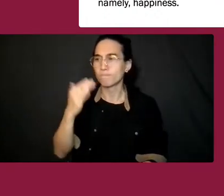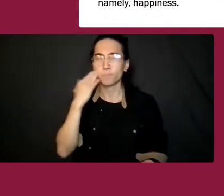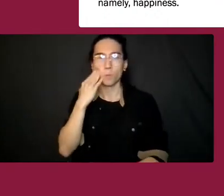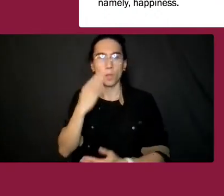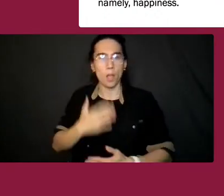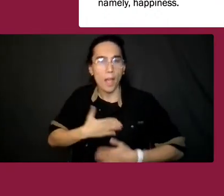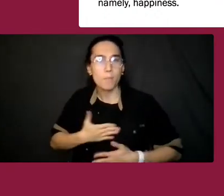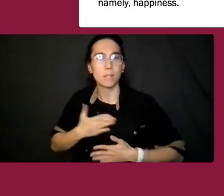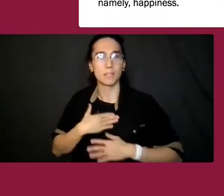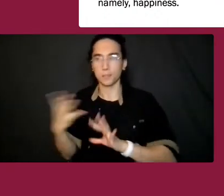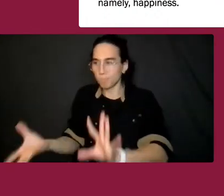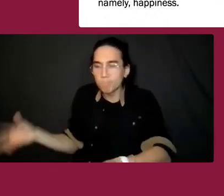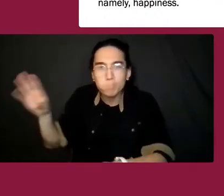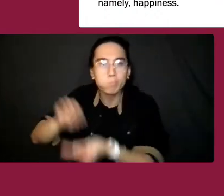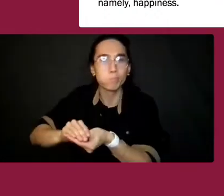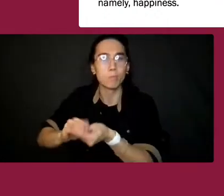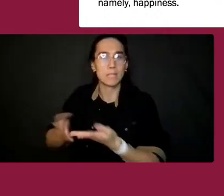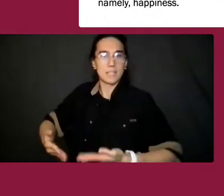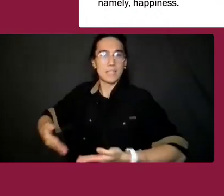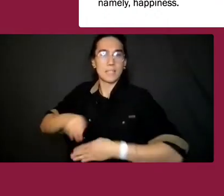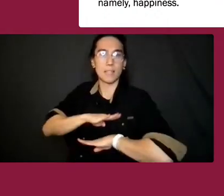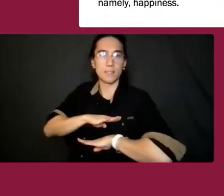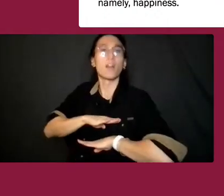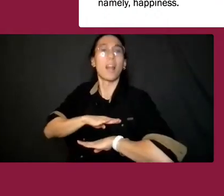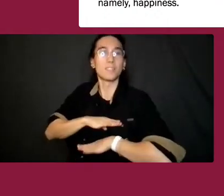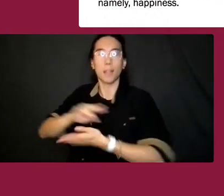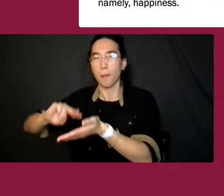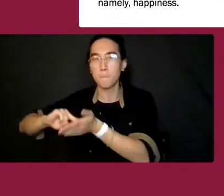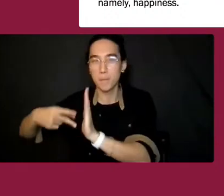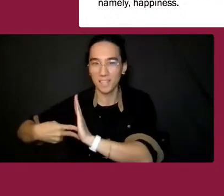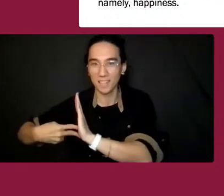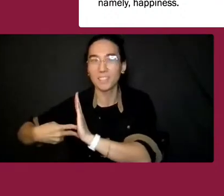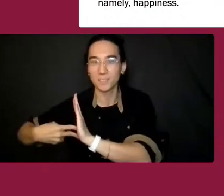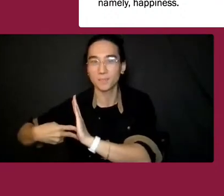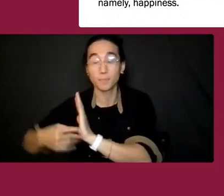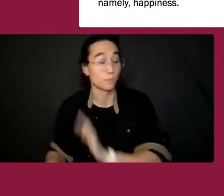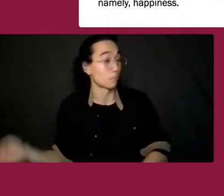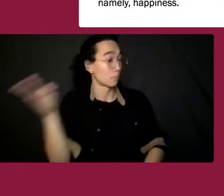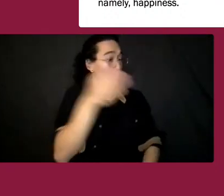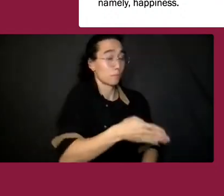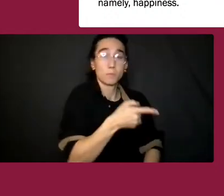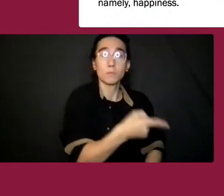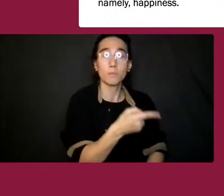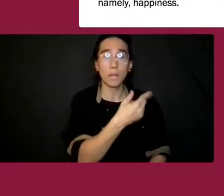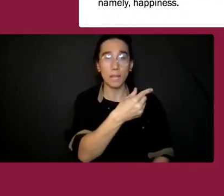The ego is concerned with survival and navigating the material world as